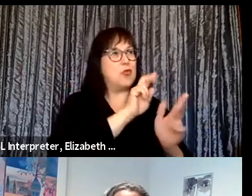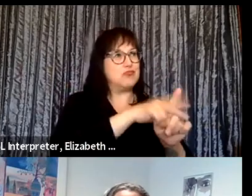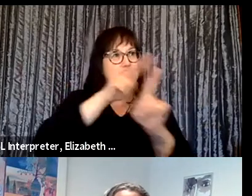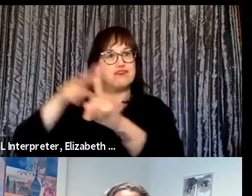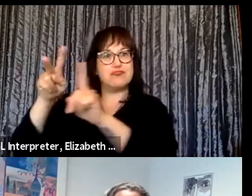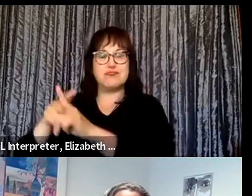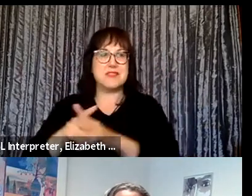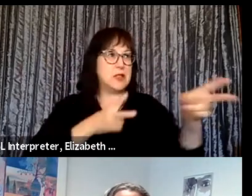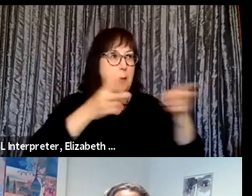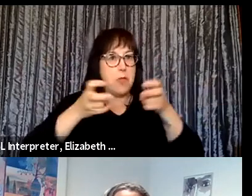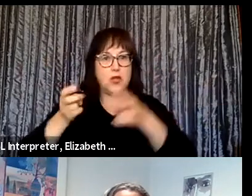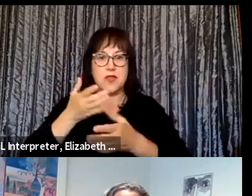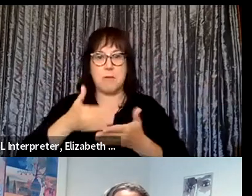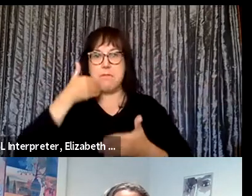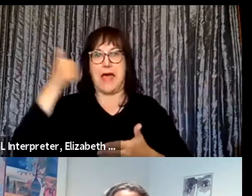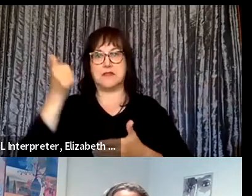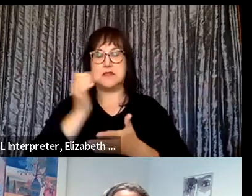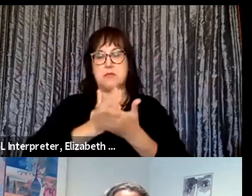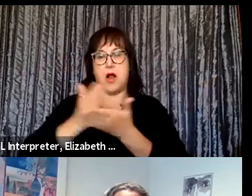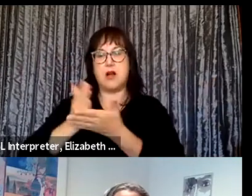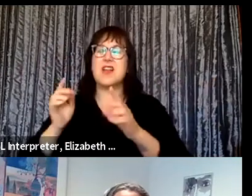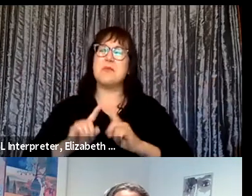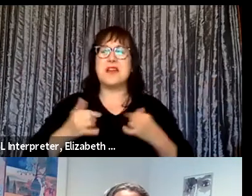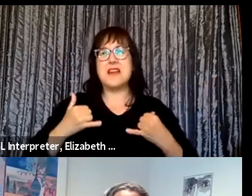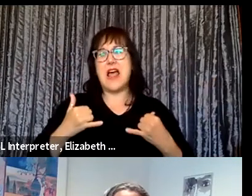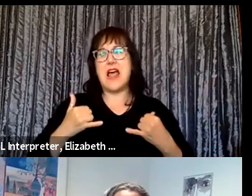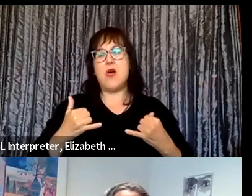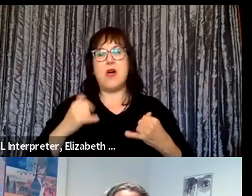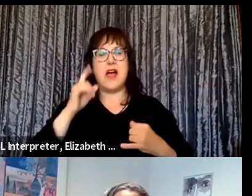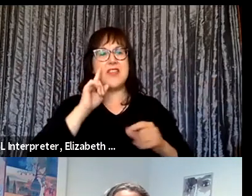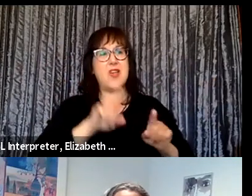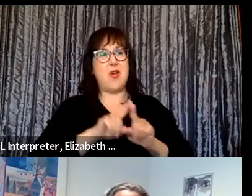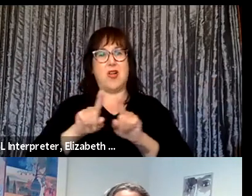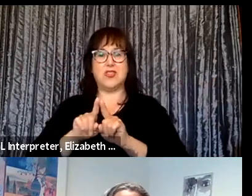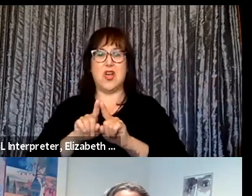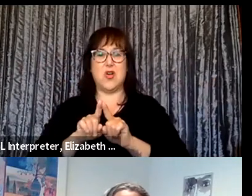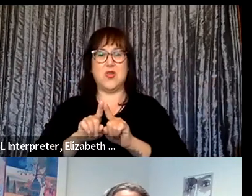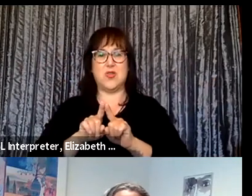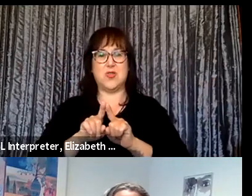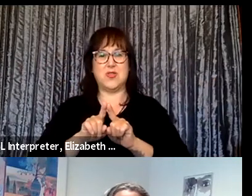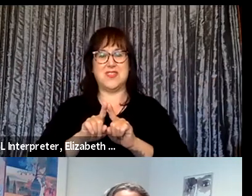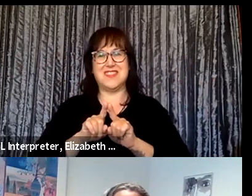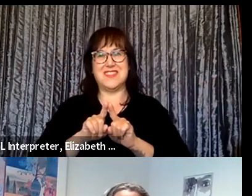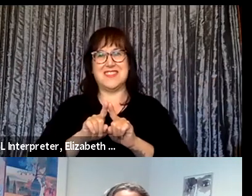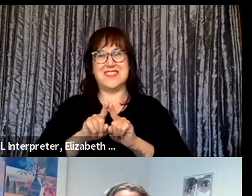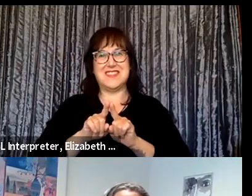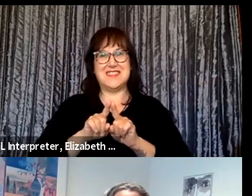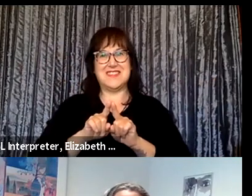but now, you know, I, I, I would say also in this last stretch of finalizing the film,